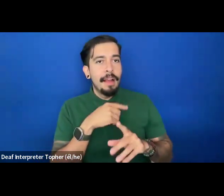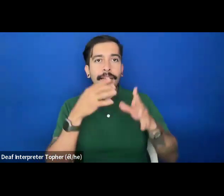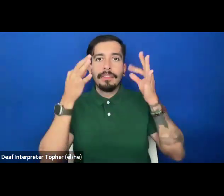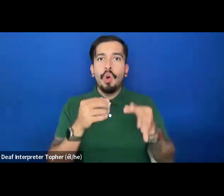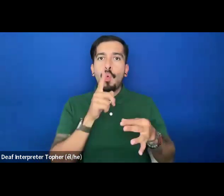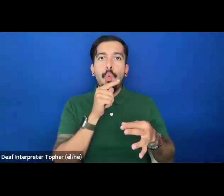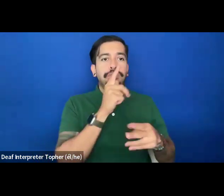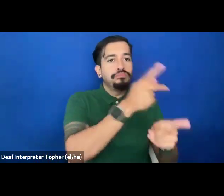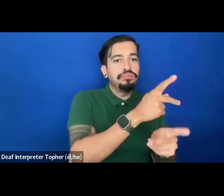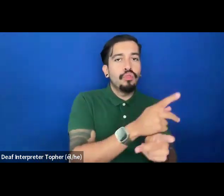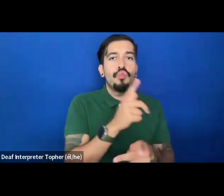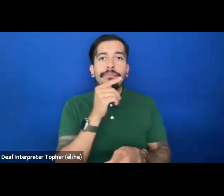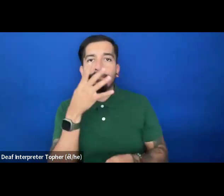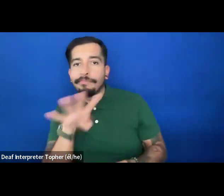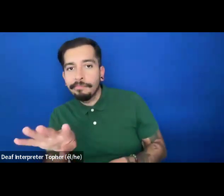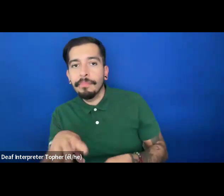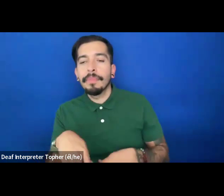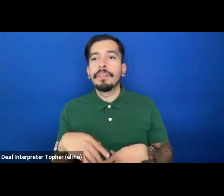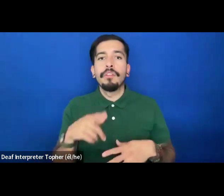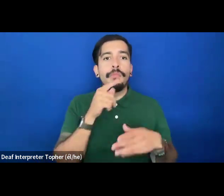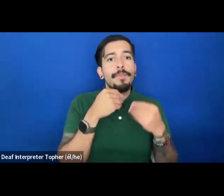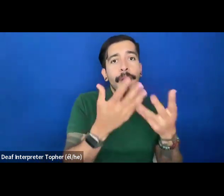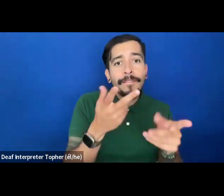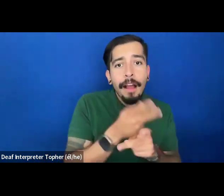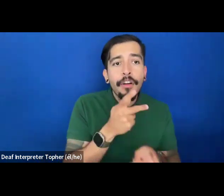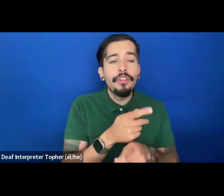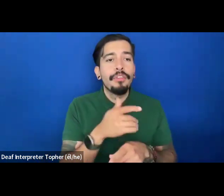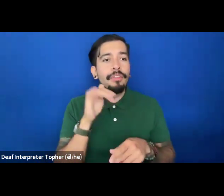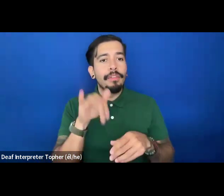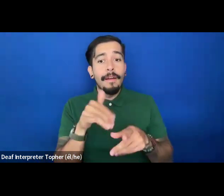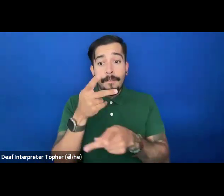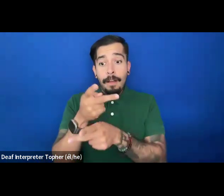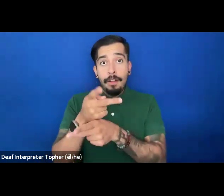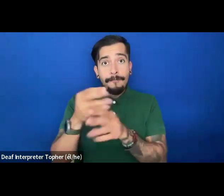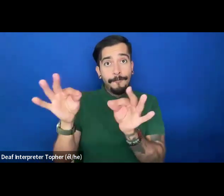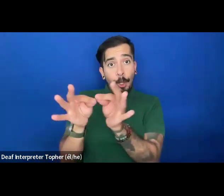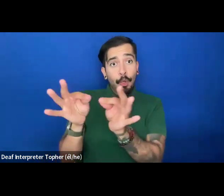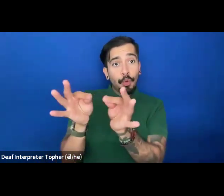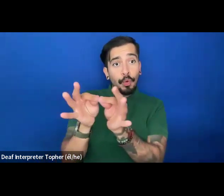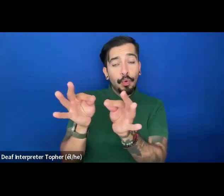and how is that care valued or undervalued. And to help ground us in the next question,